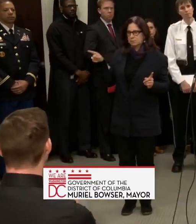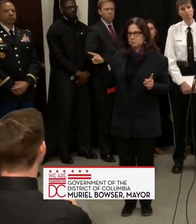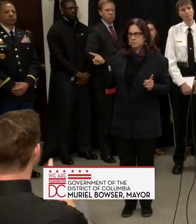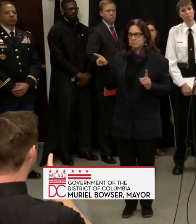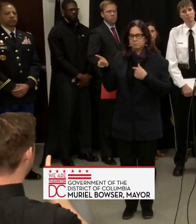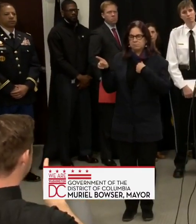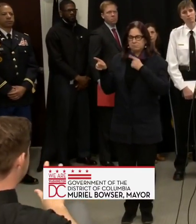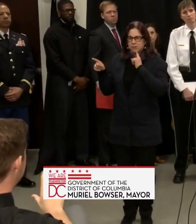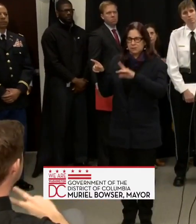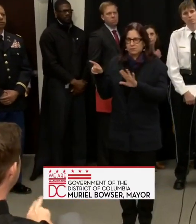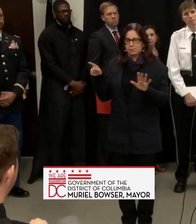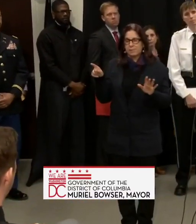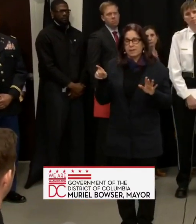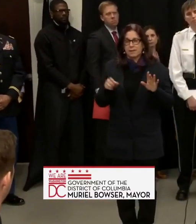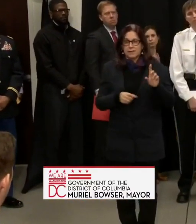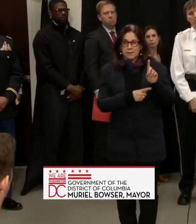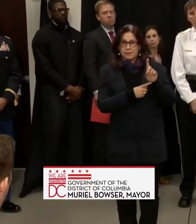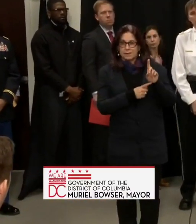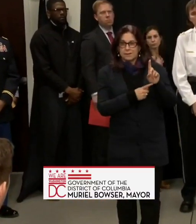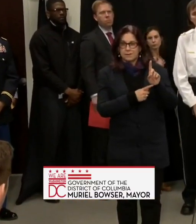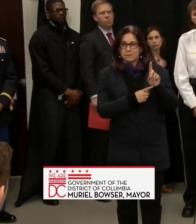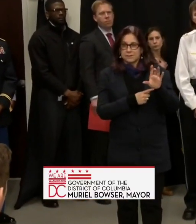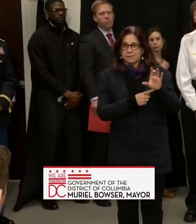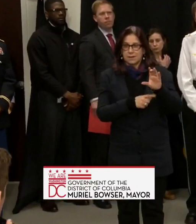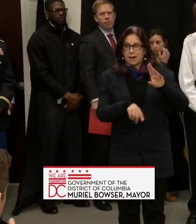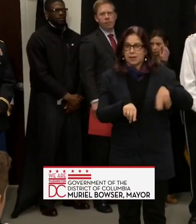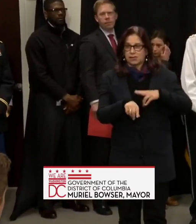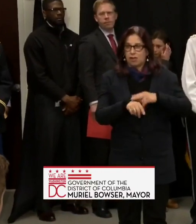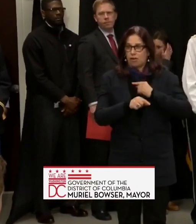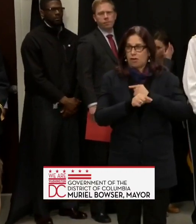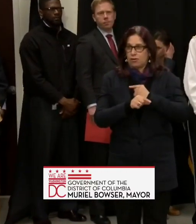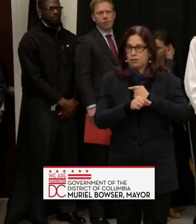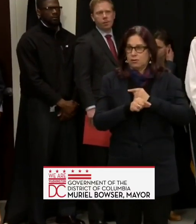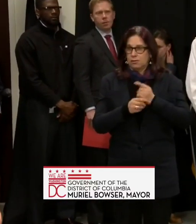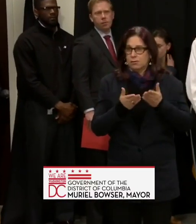NATIONAL GUARD IS ALSO -- WILL ALSO BE DEPLOYED IN DOWNTOWN